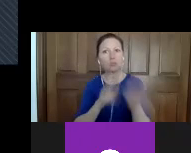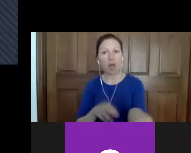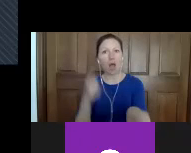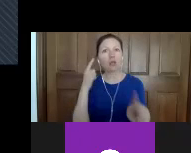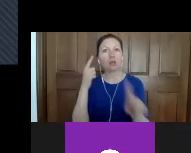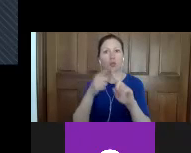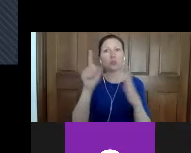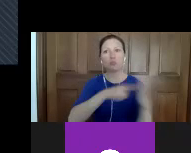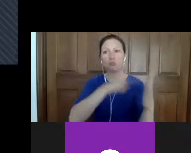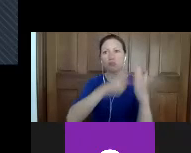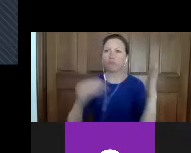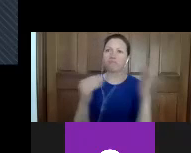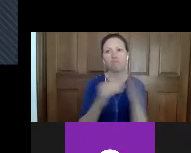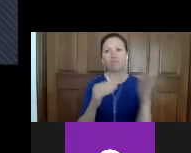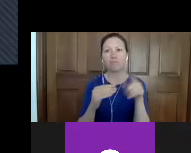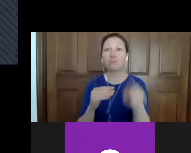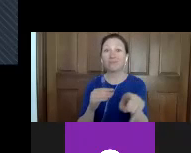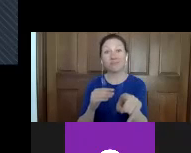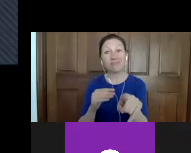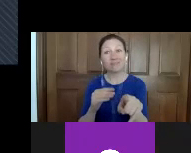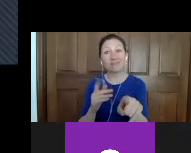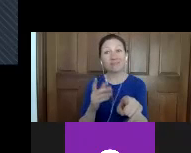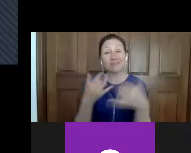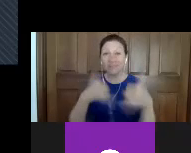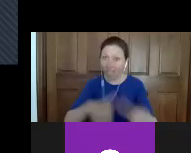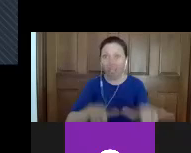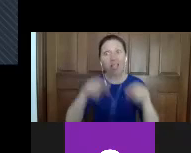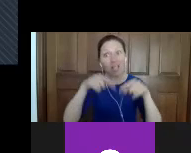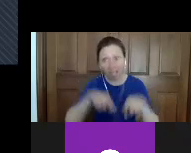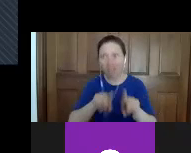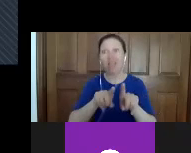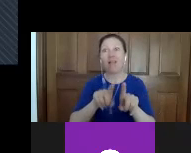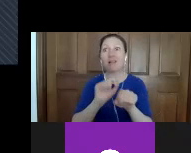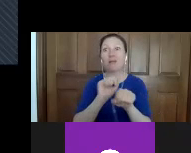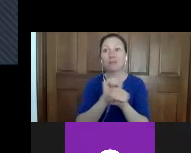discrimination still very much exists, but for a lot of people it can be difficult to